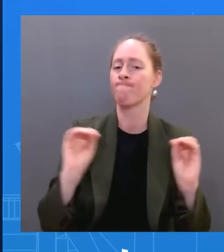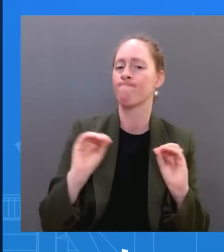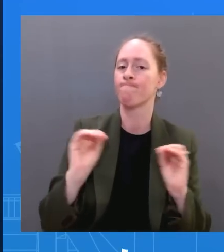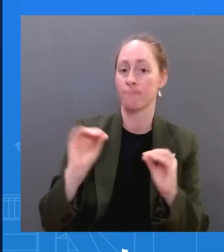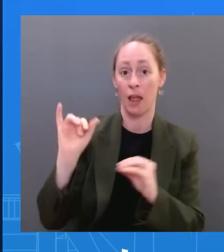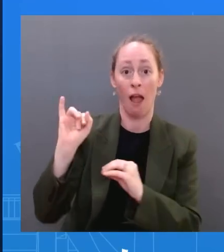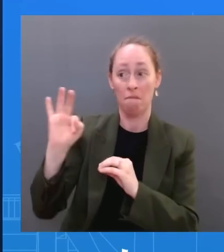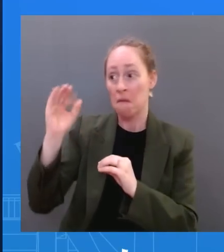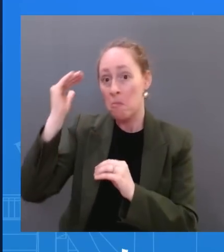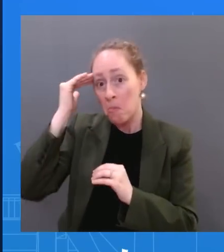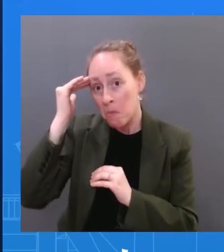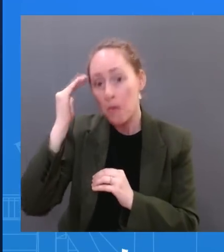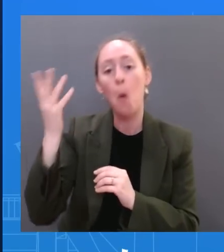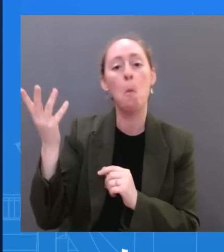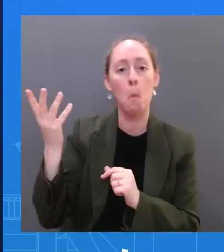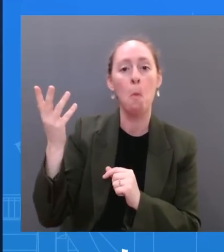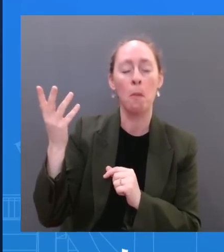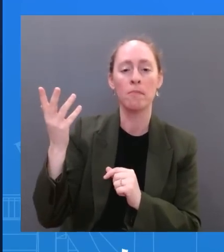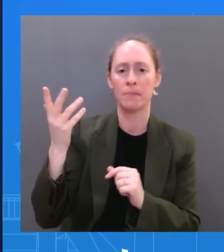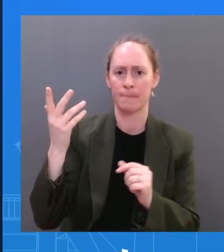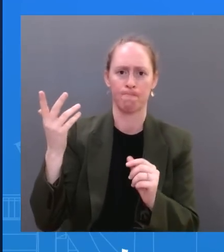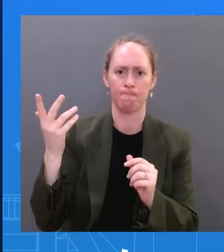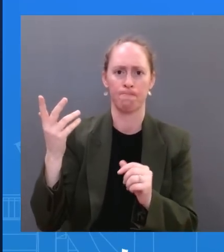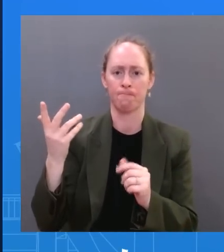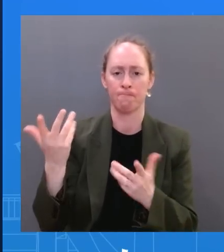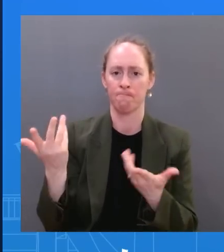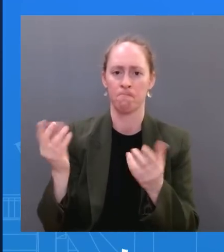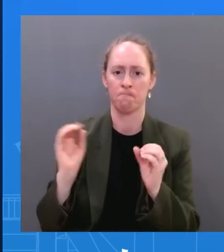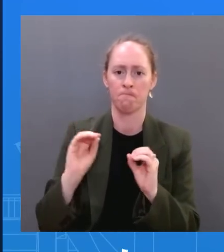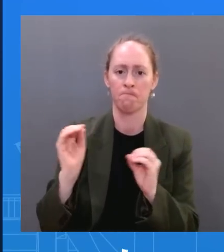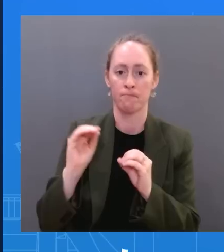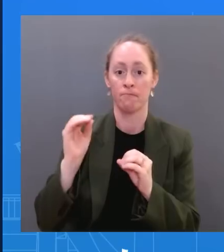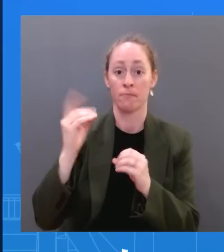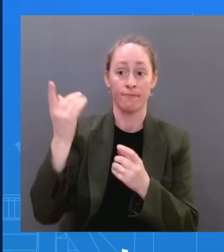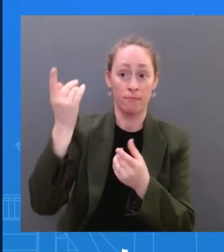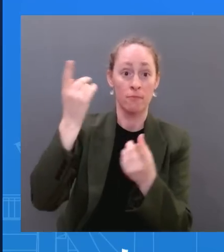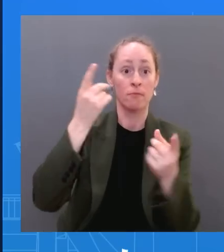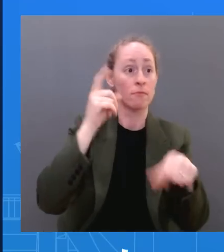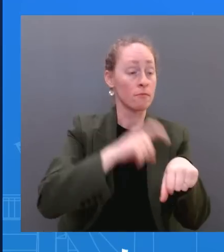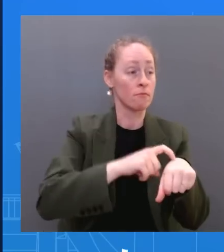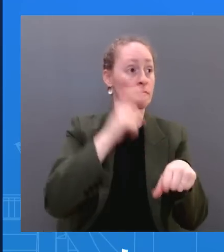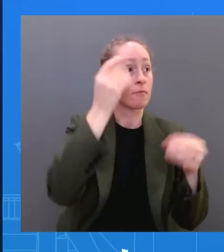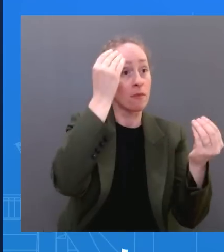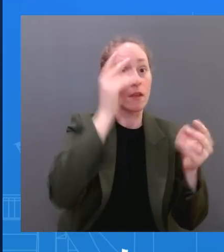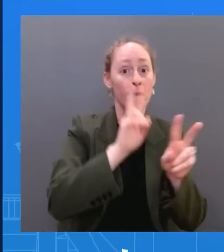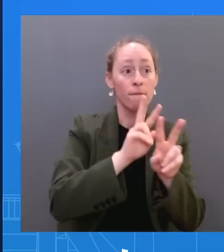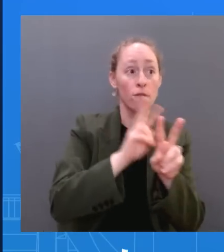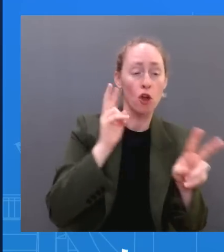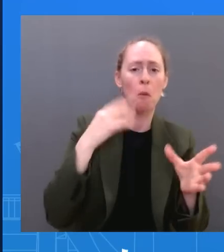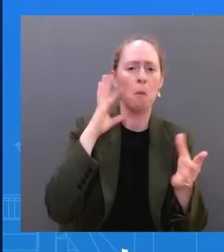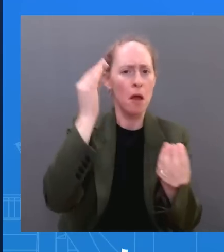if there is a state funeral, we'll let you know. Just coming back to the question, James, that you asked earlier on -- The Press: Thank you. >> Mr. Sullivan: -- on Ukraine: